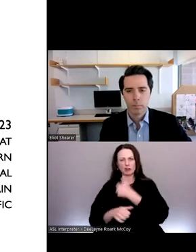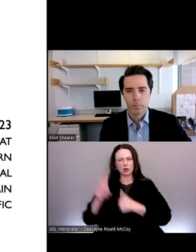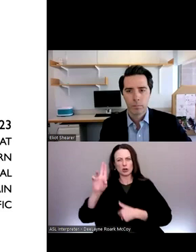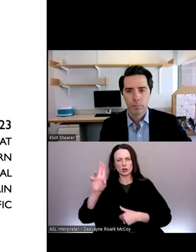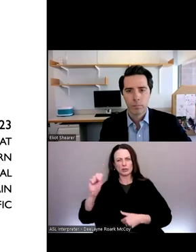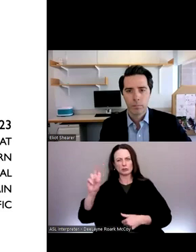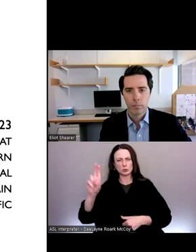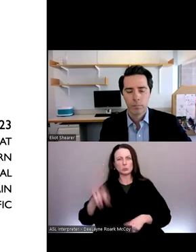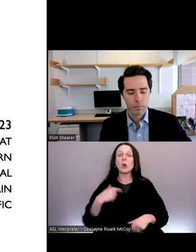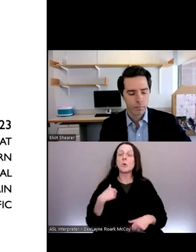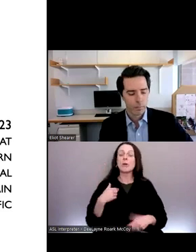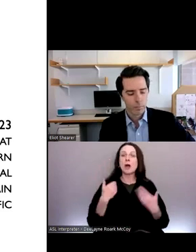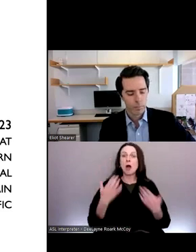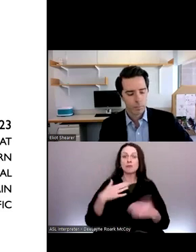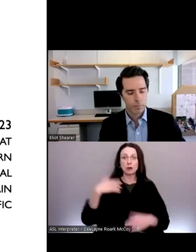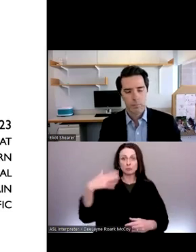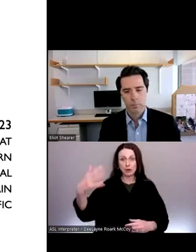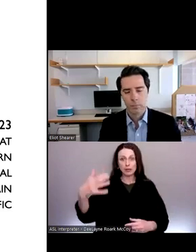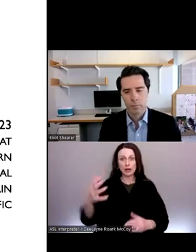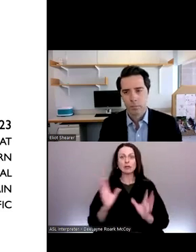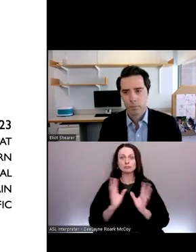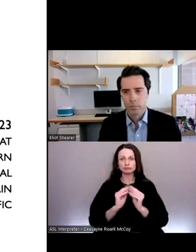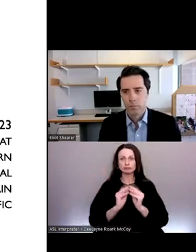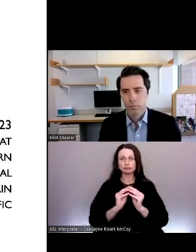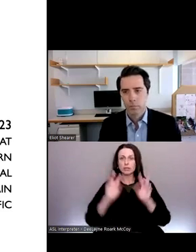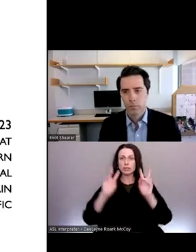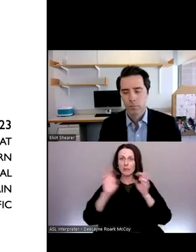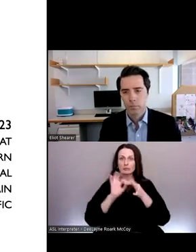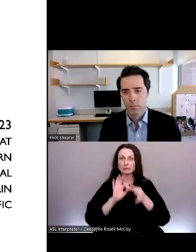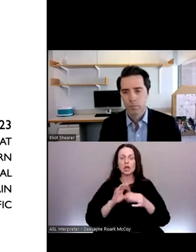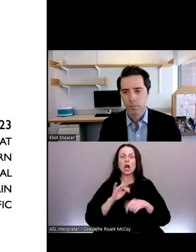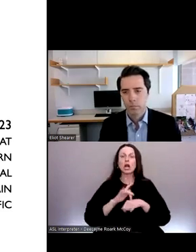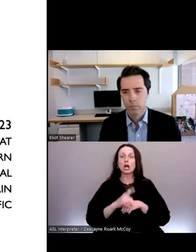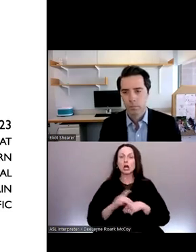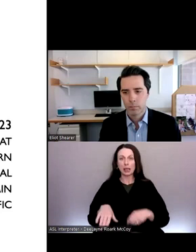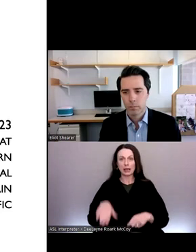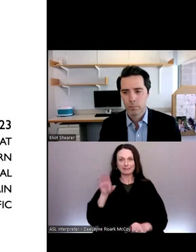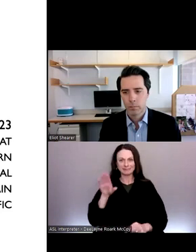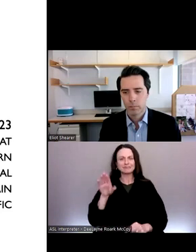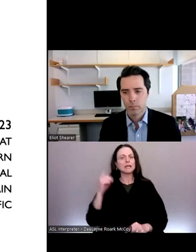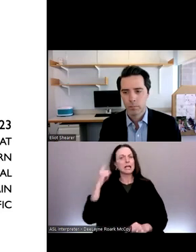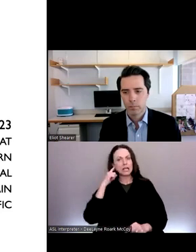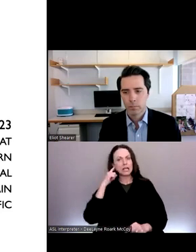webinars on topics relevant to Early